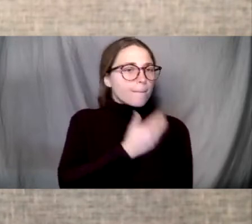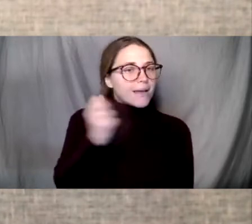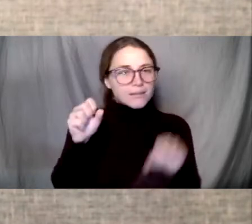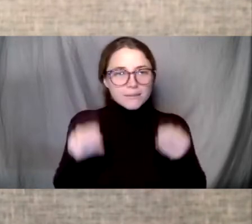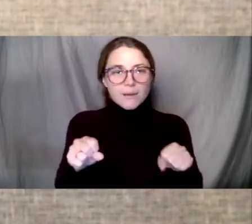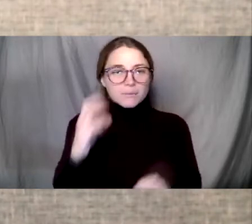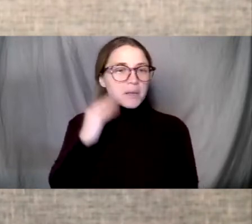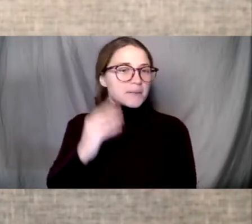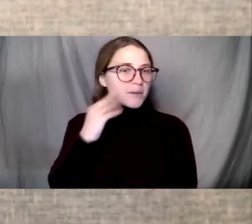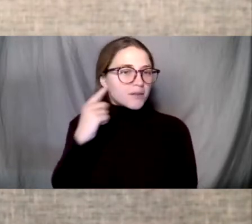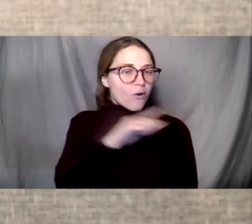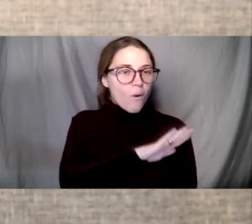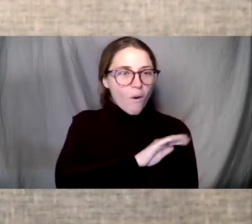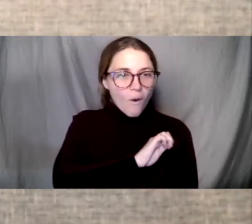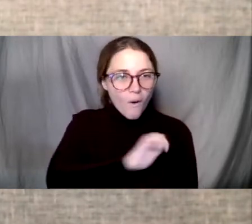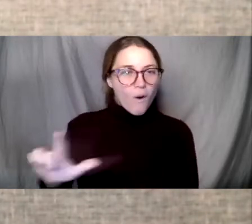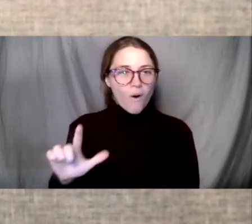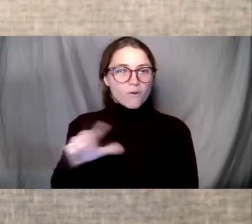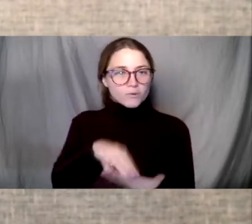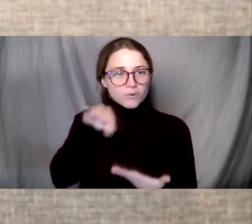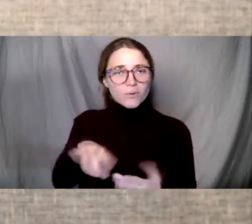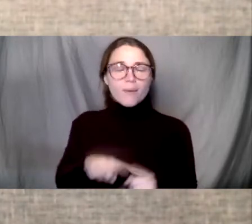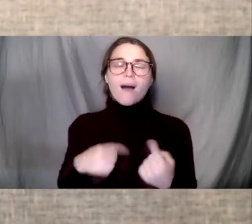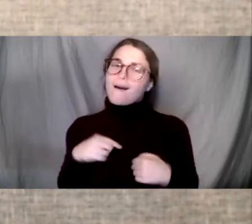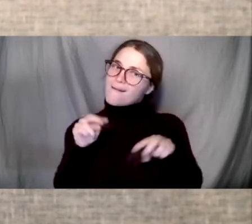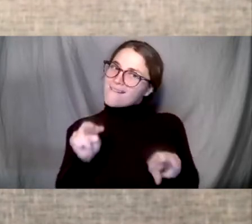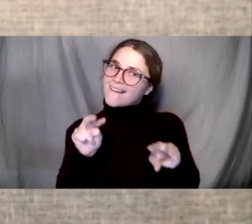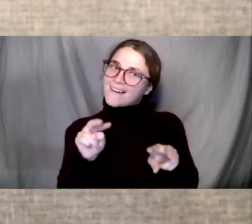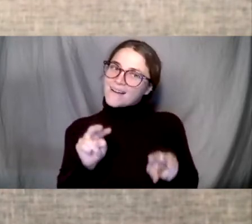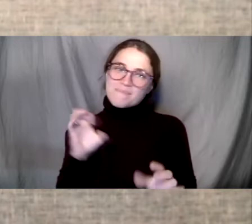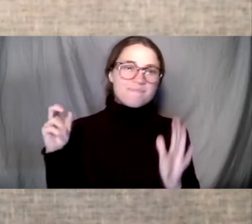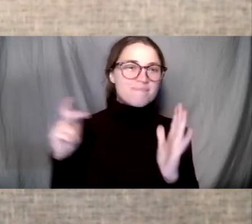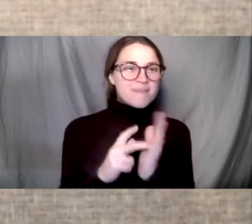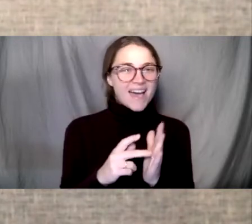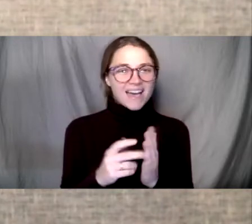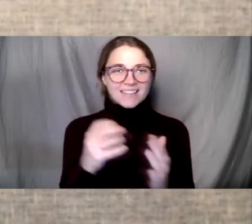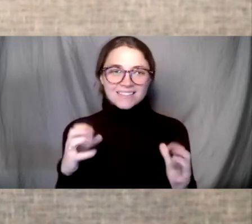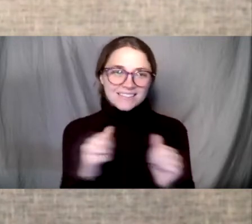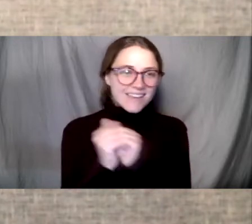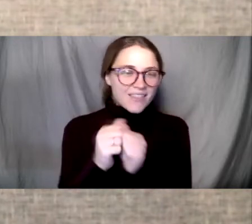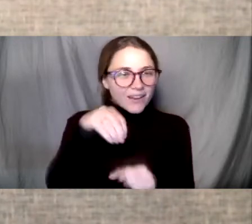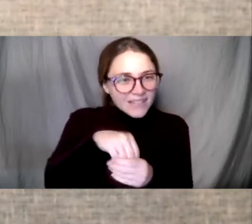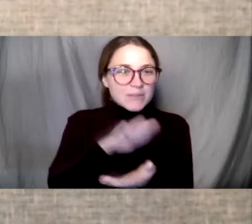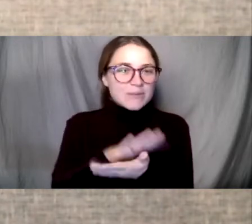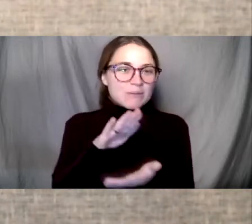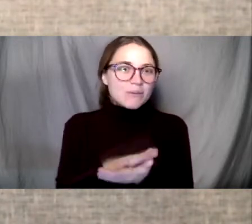but i cannot wait until we can all be together in person again safely i hope we'll see you there